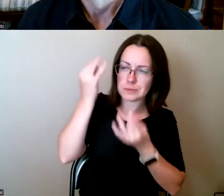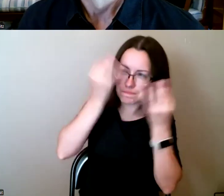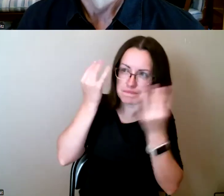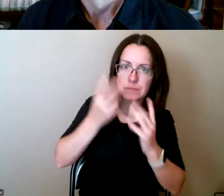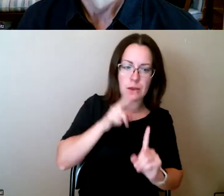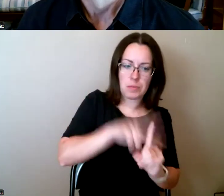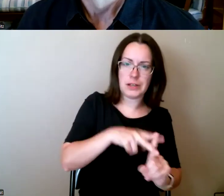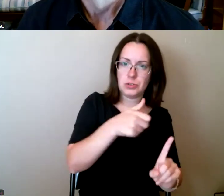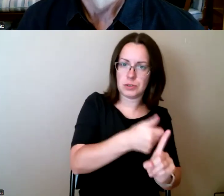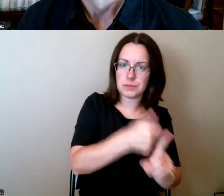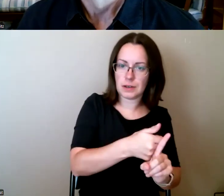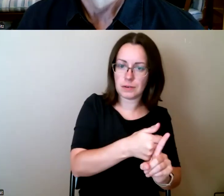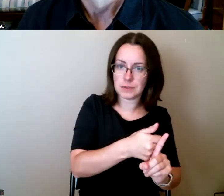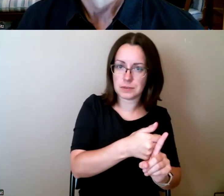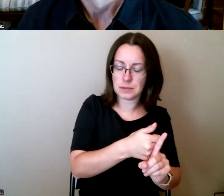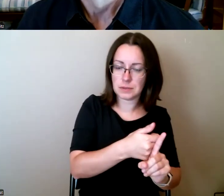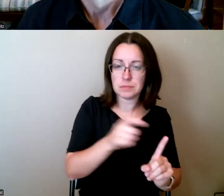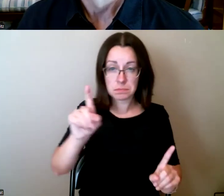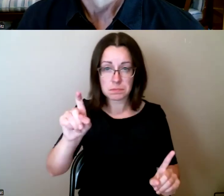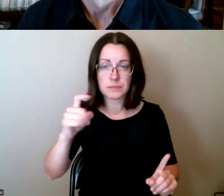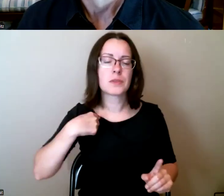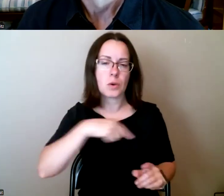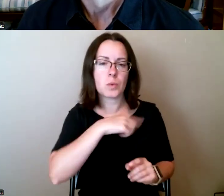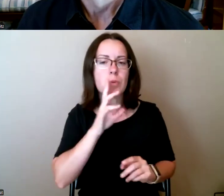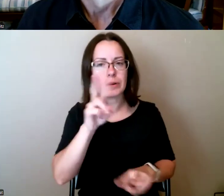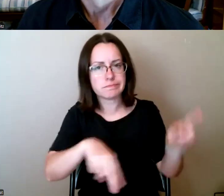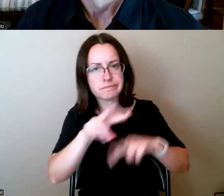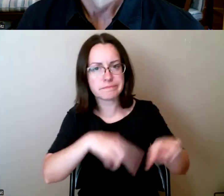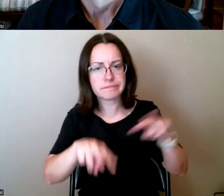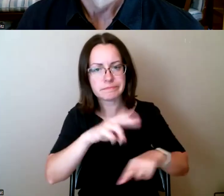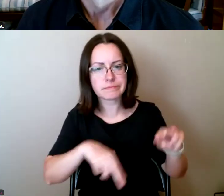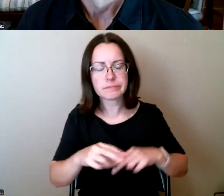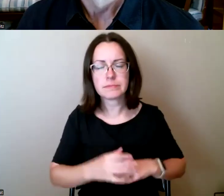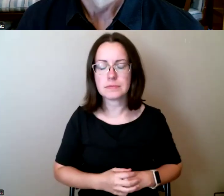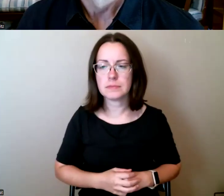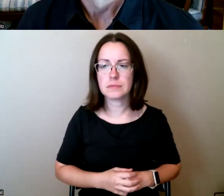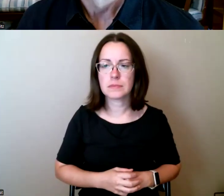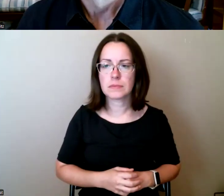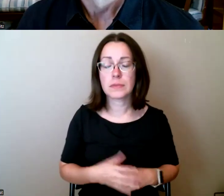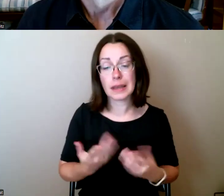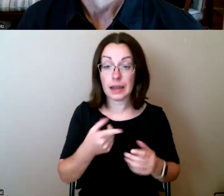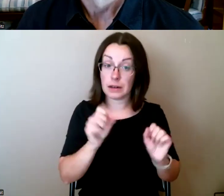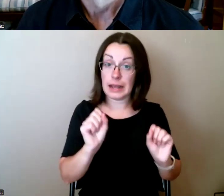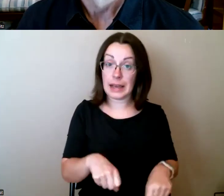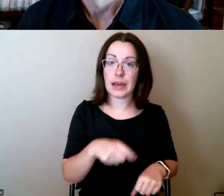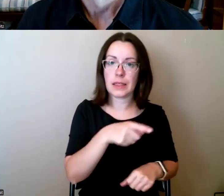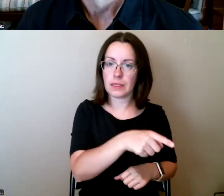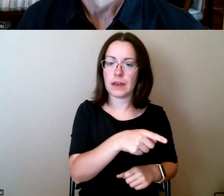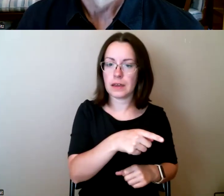information to their own circumstance and whether they have uh the ability to make a reasoned notice